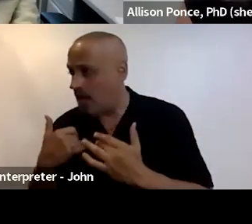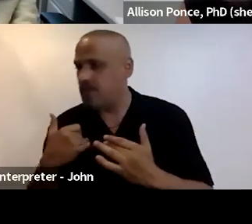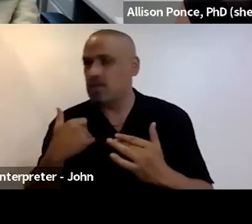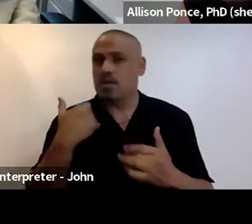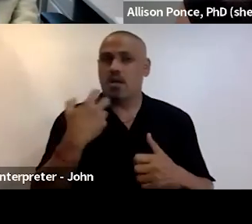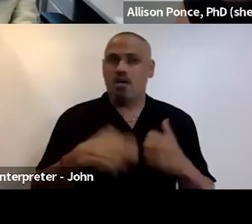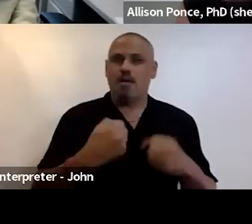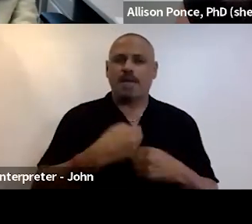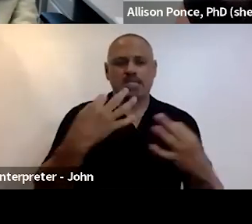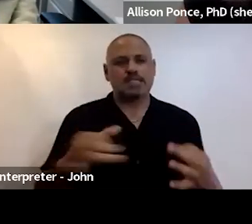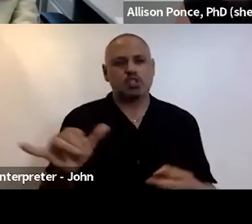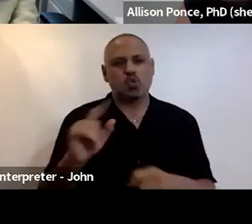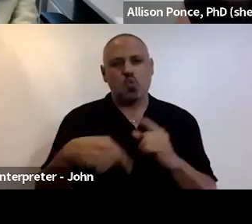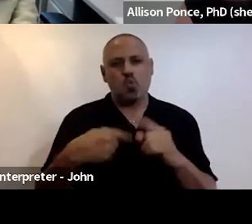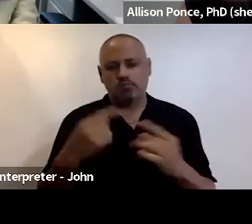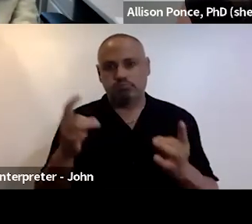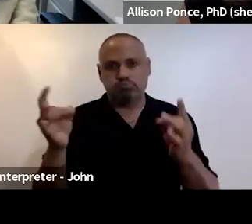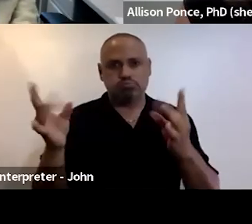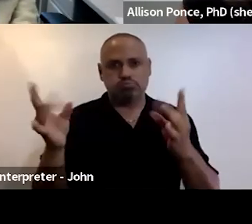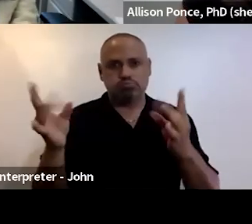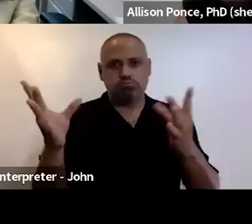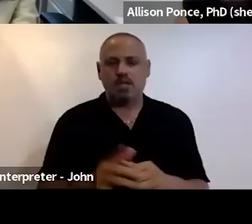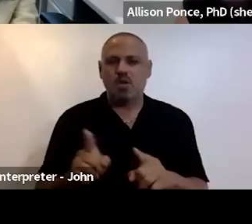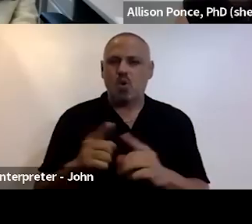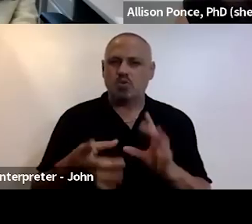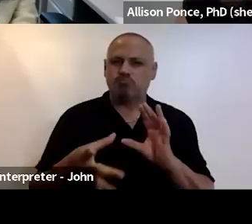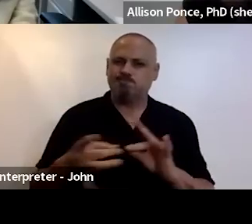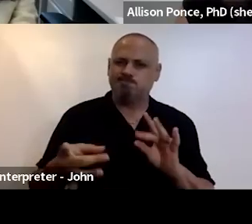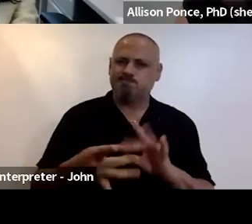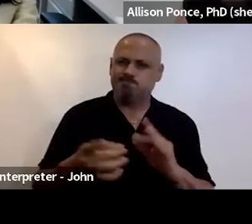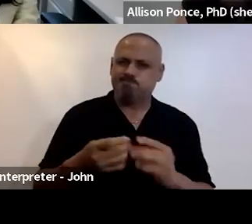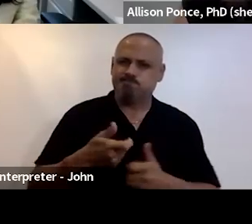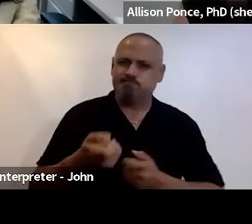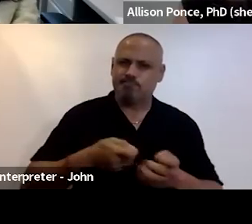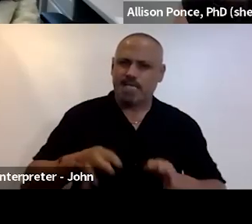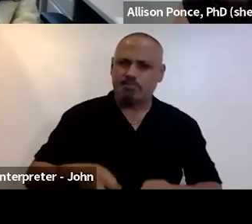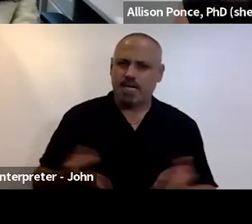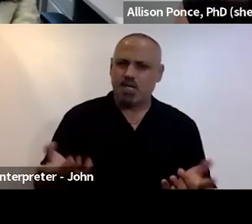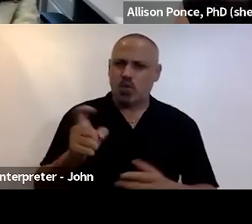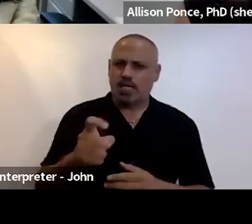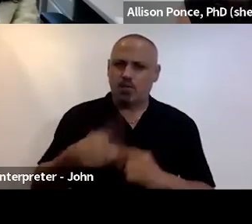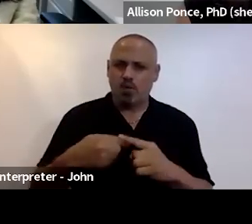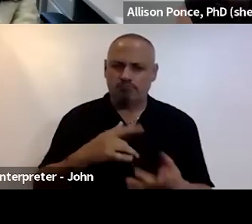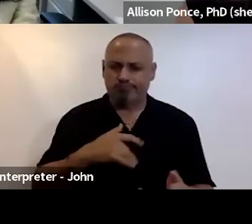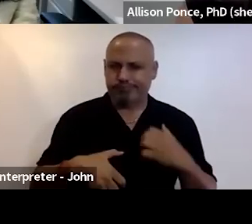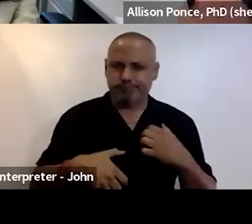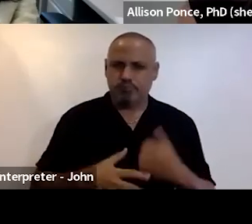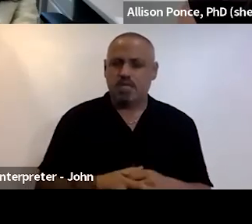when you're in distress and to be able to articulate what you need when you're in distress. And so one thing that we think a lot about